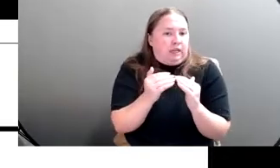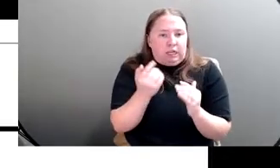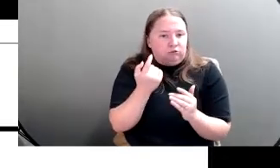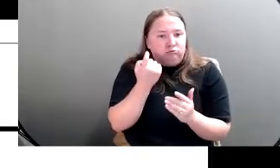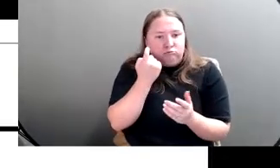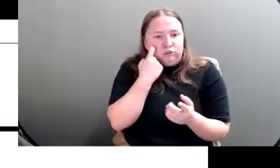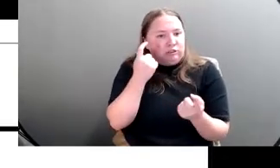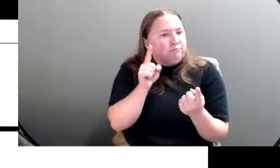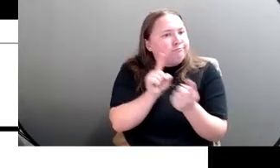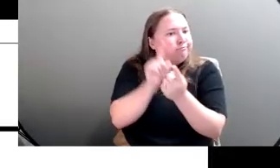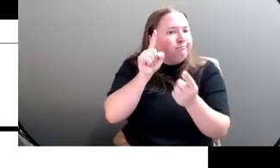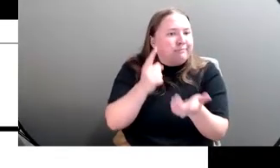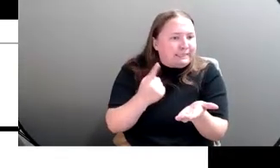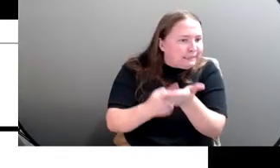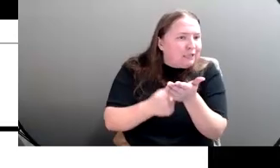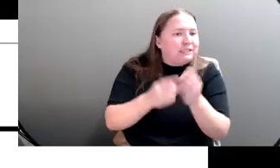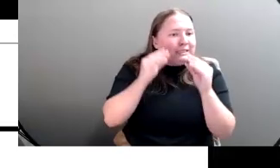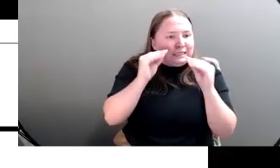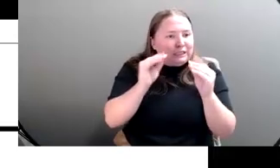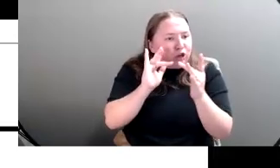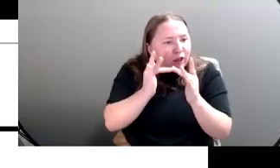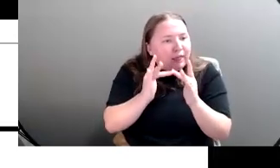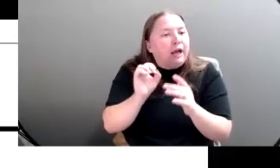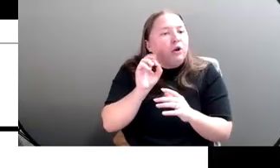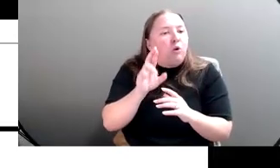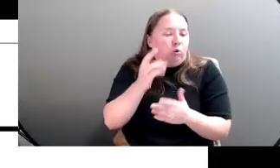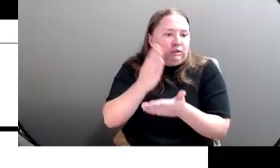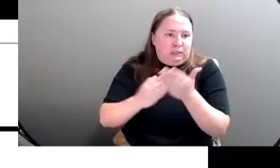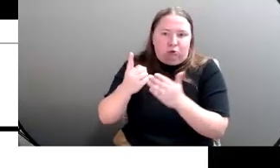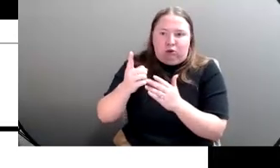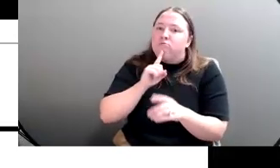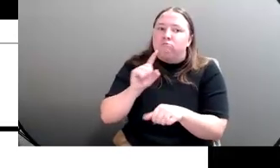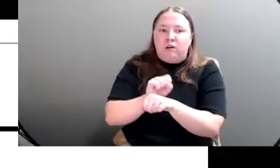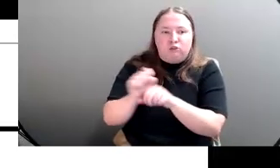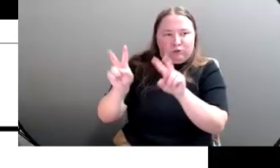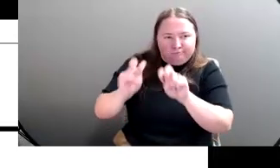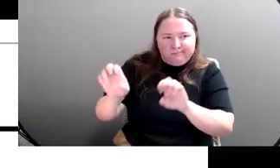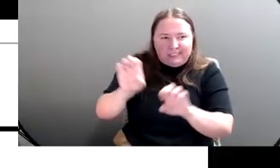you're just discussing teaching online or someone that you're actually doing, an evaluation of.